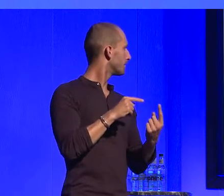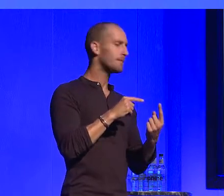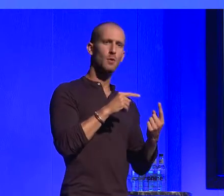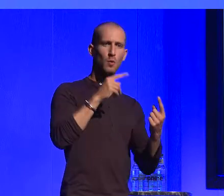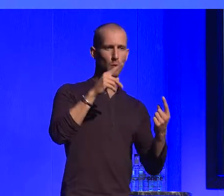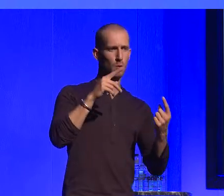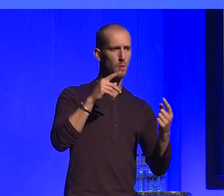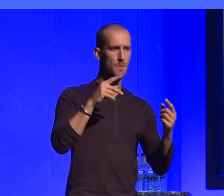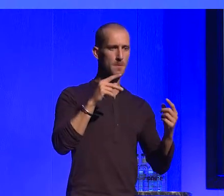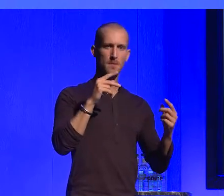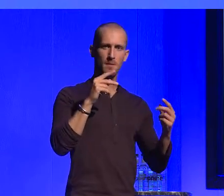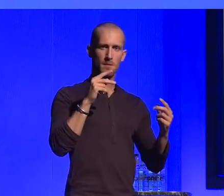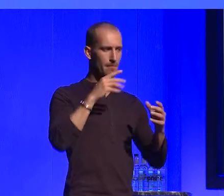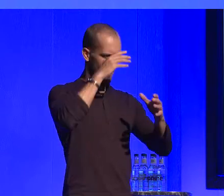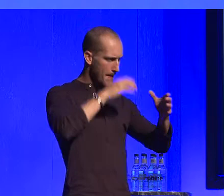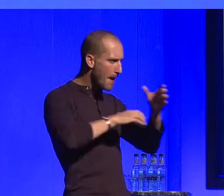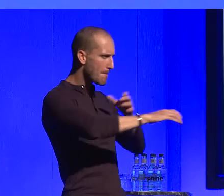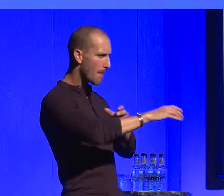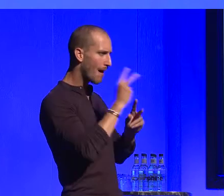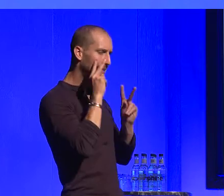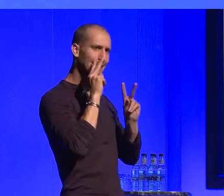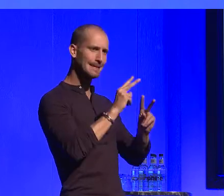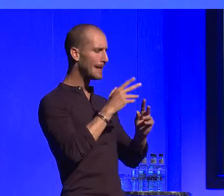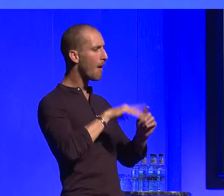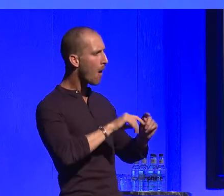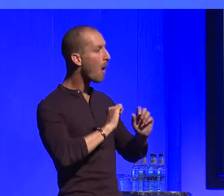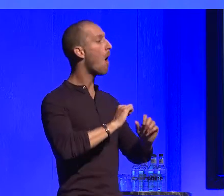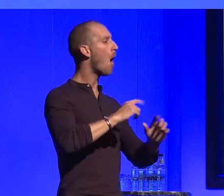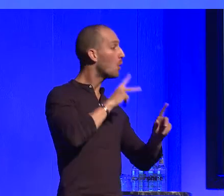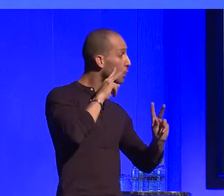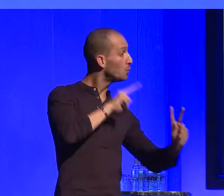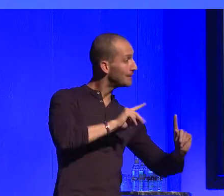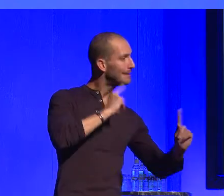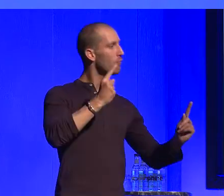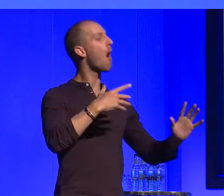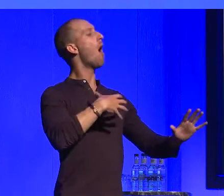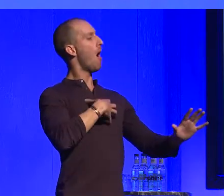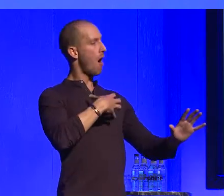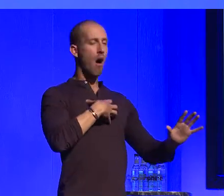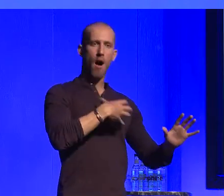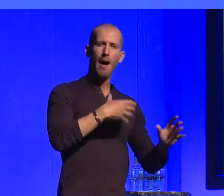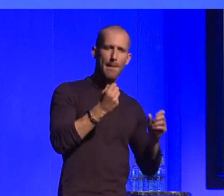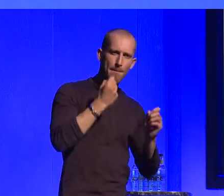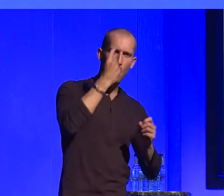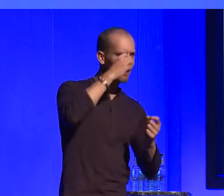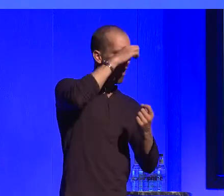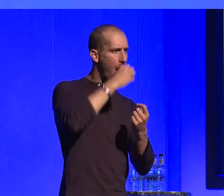and seeing how it feels from their perspective -- how important it is to understand from